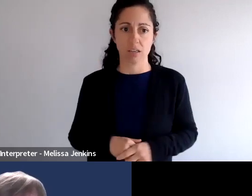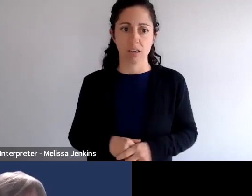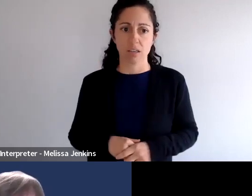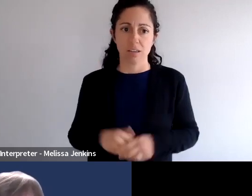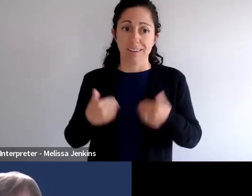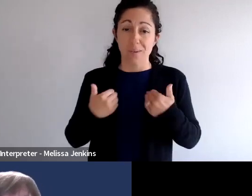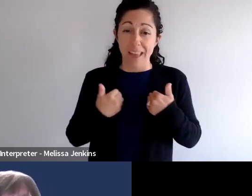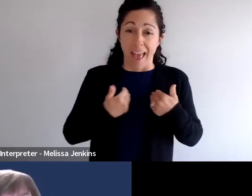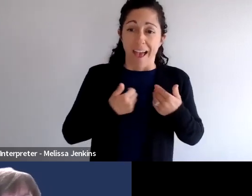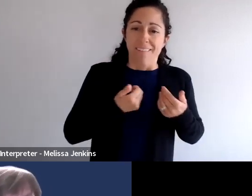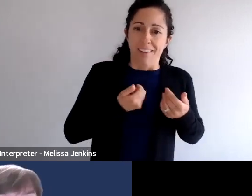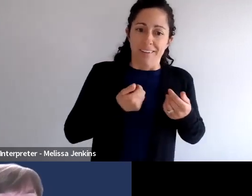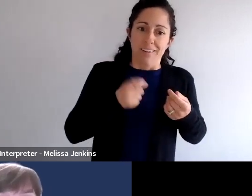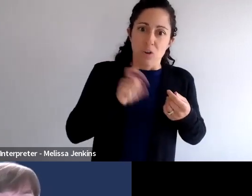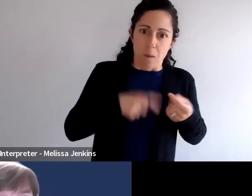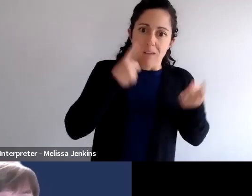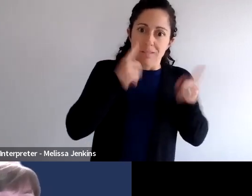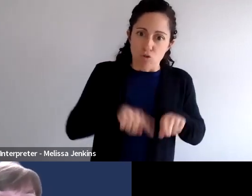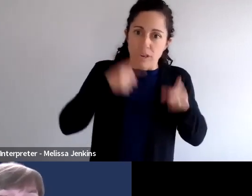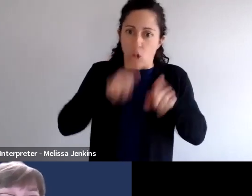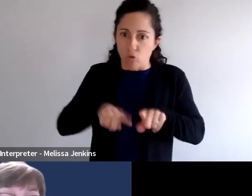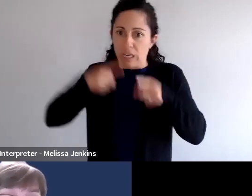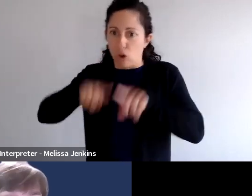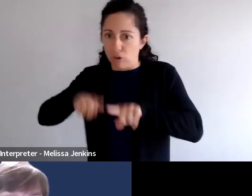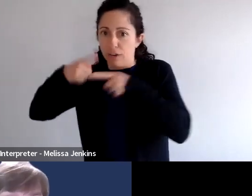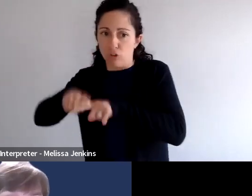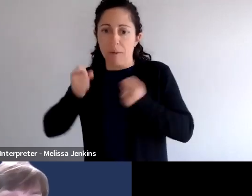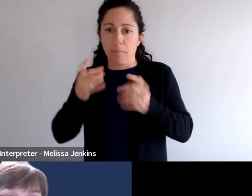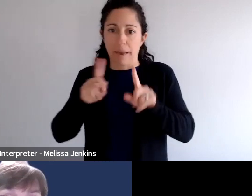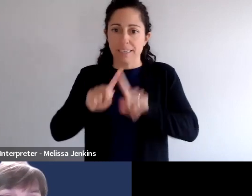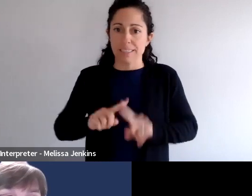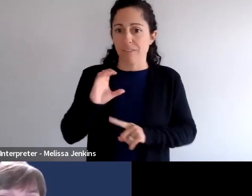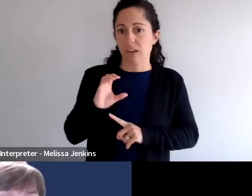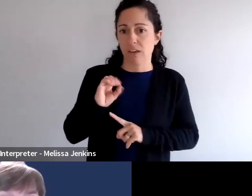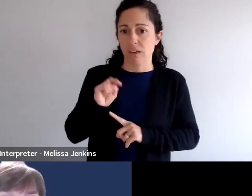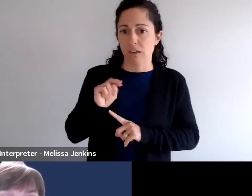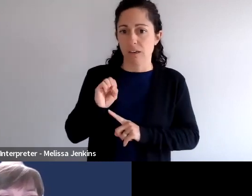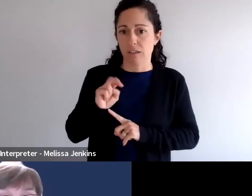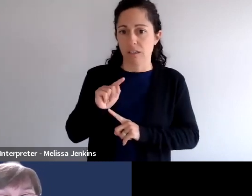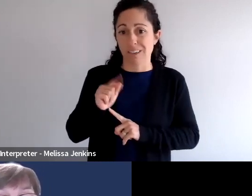because there's lots of different scenarios of, for instance, I have an adult child with a rare disease